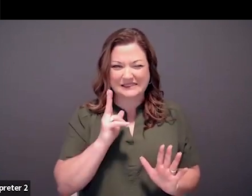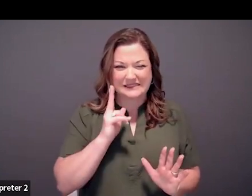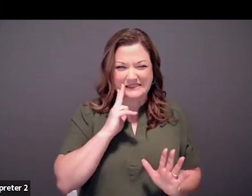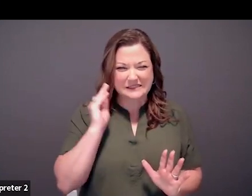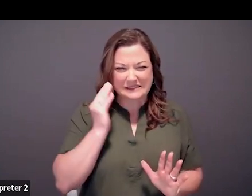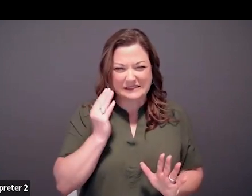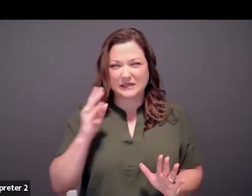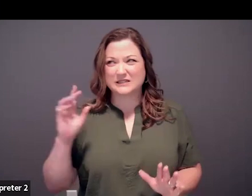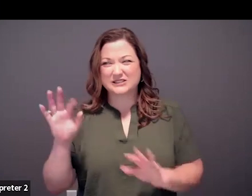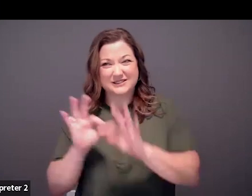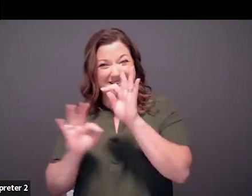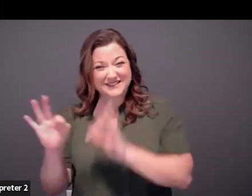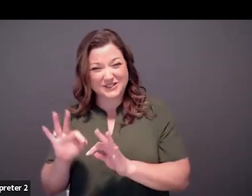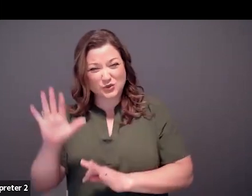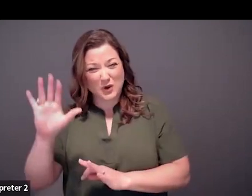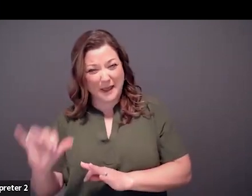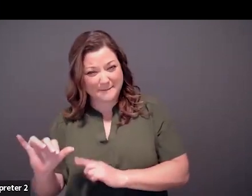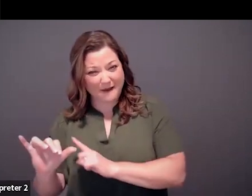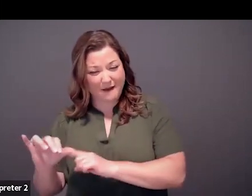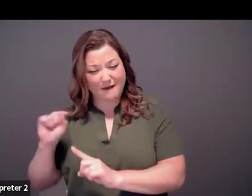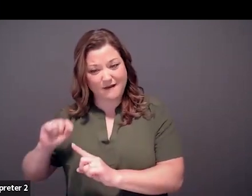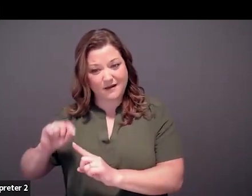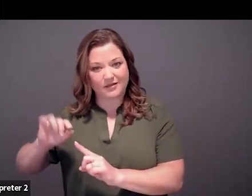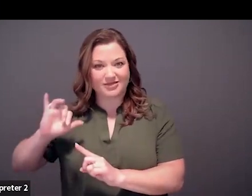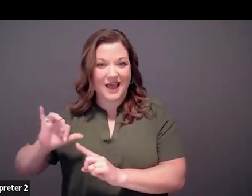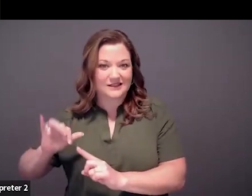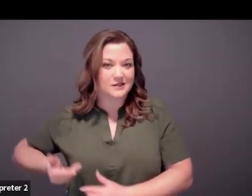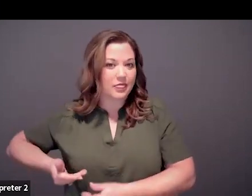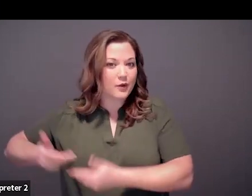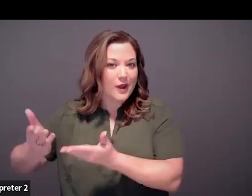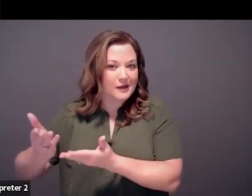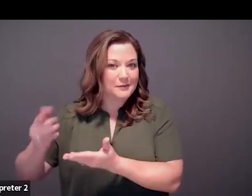by is the recommendation and what I've recommended